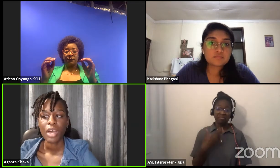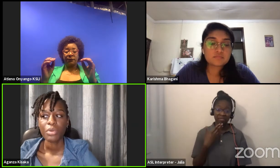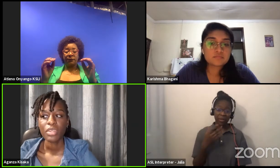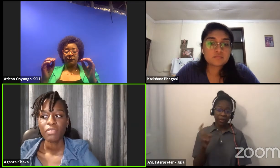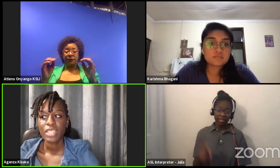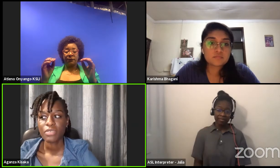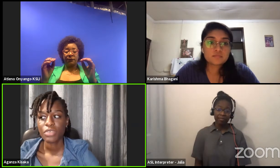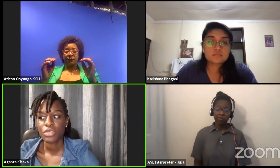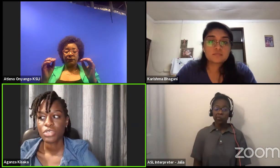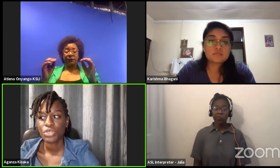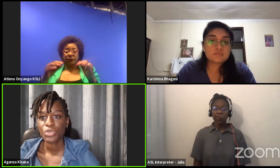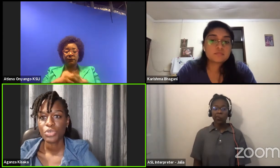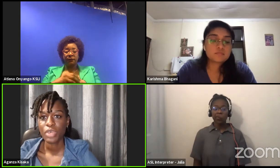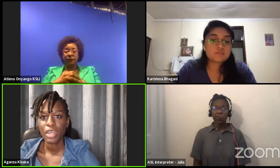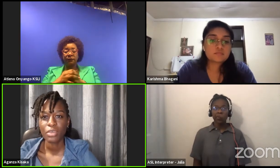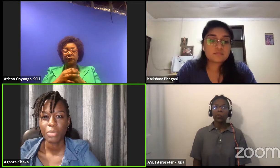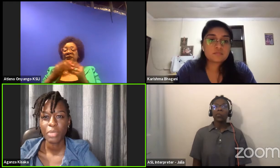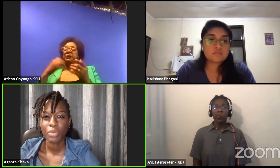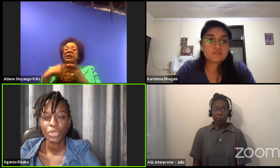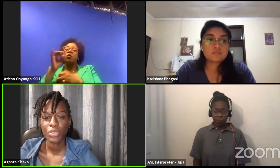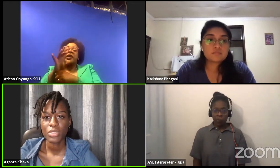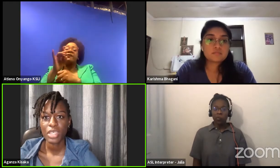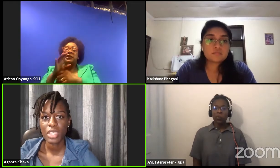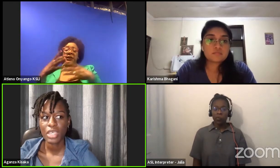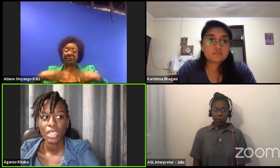I would advise folks to get on the people you see